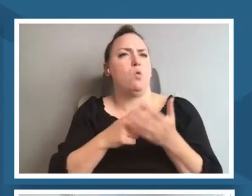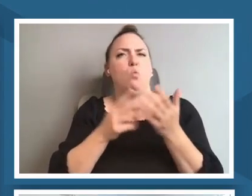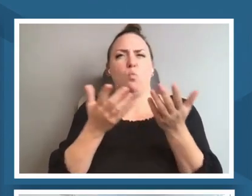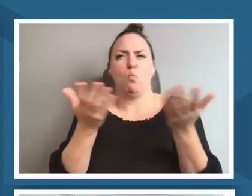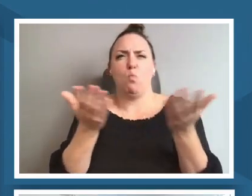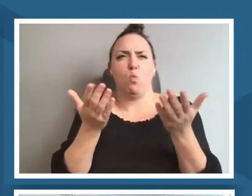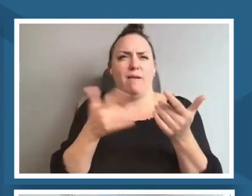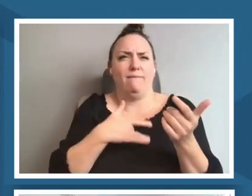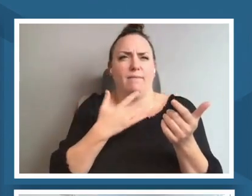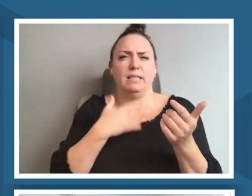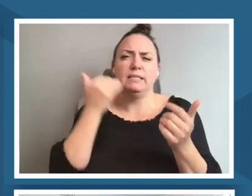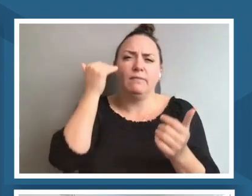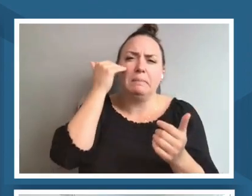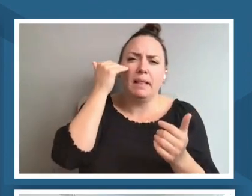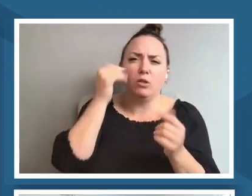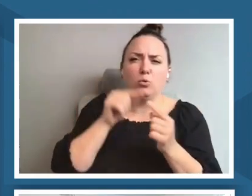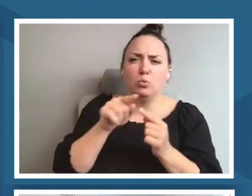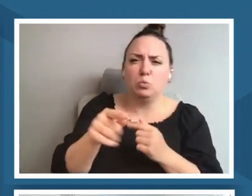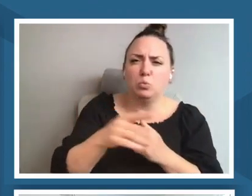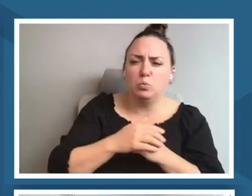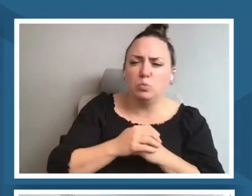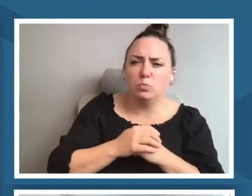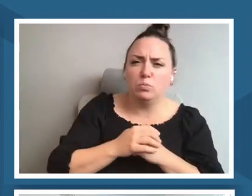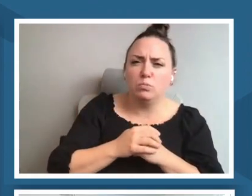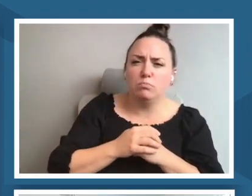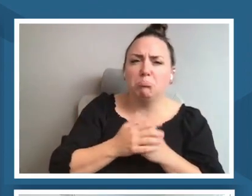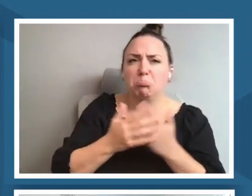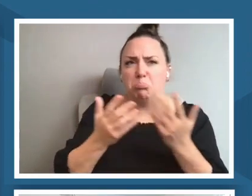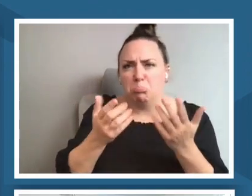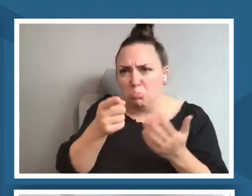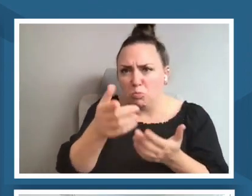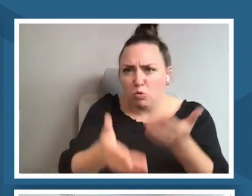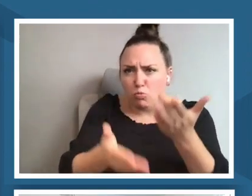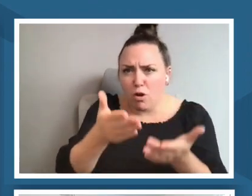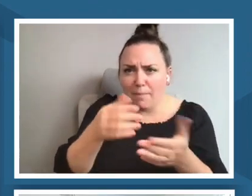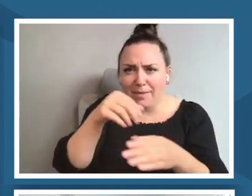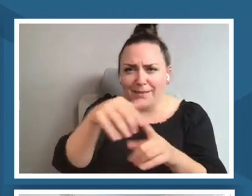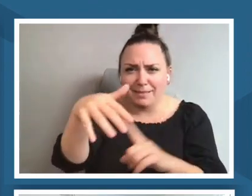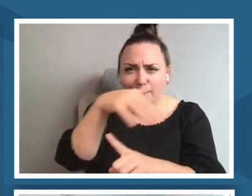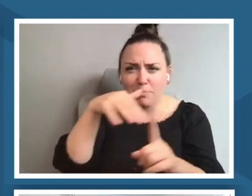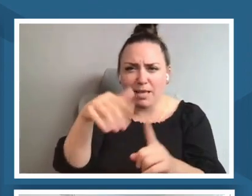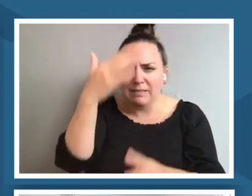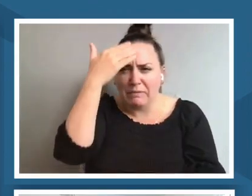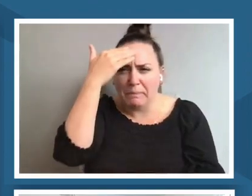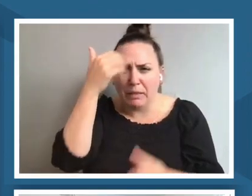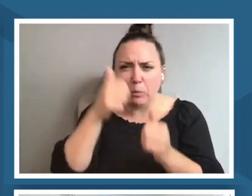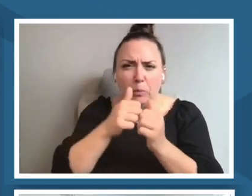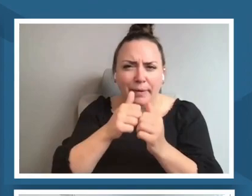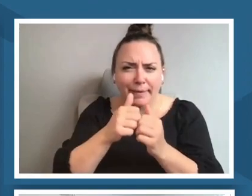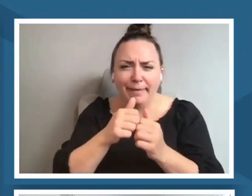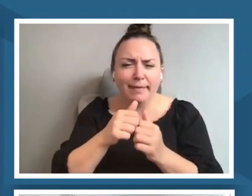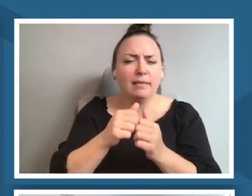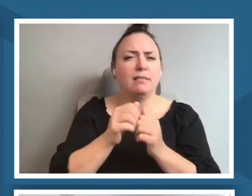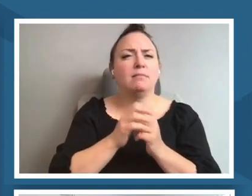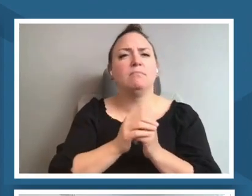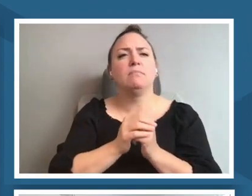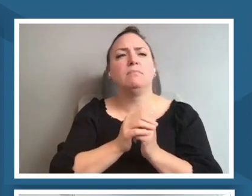most likely you're in a space that's familiar to you or you might be